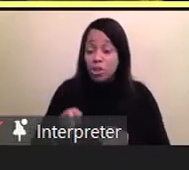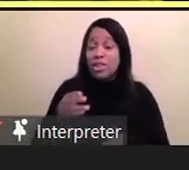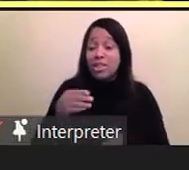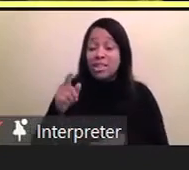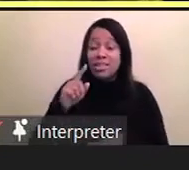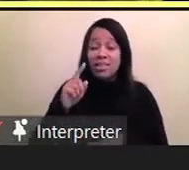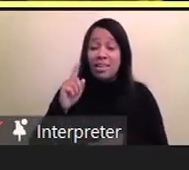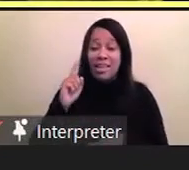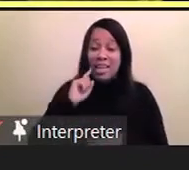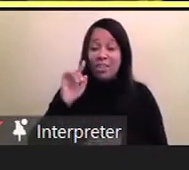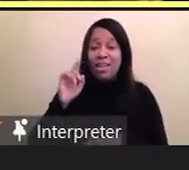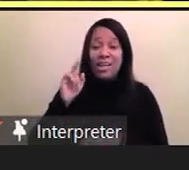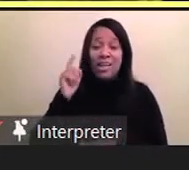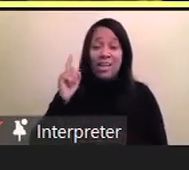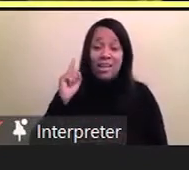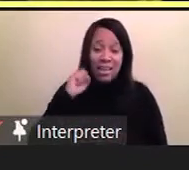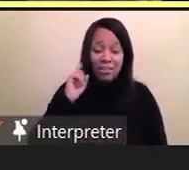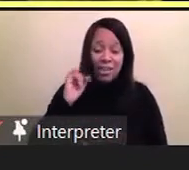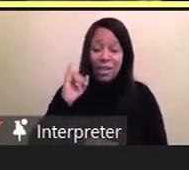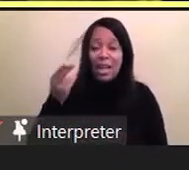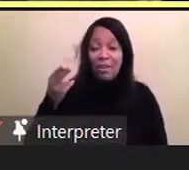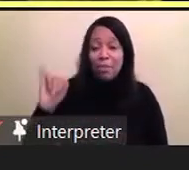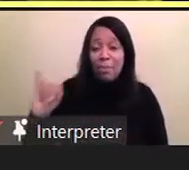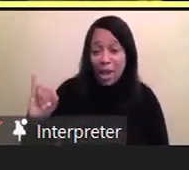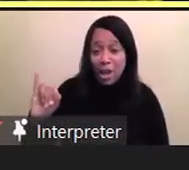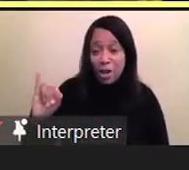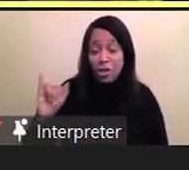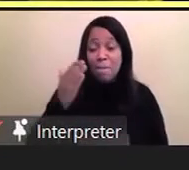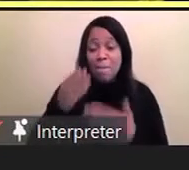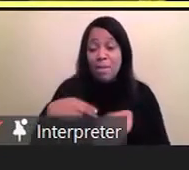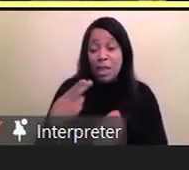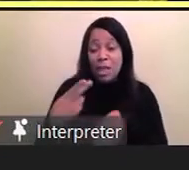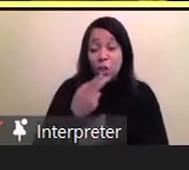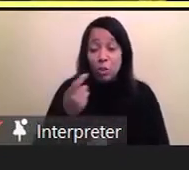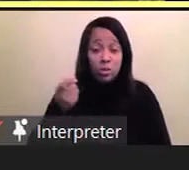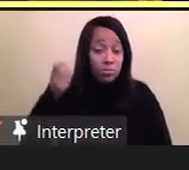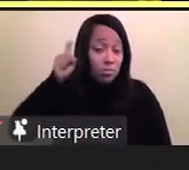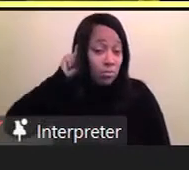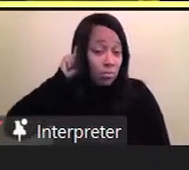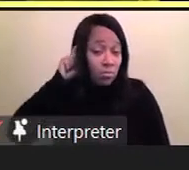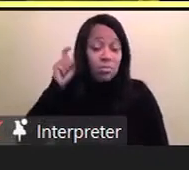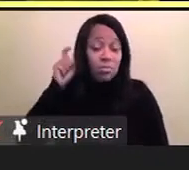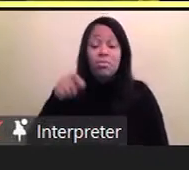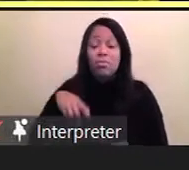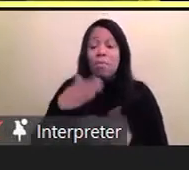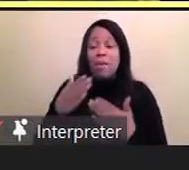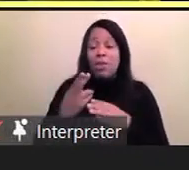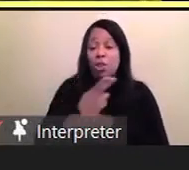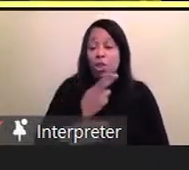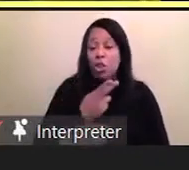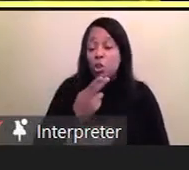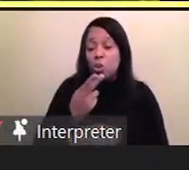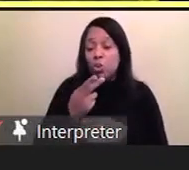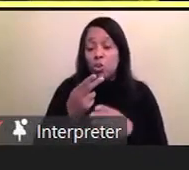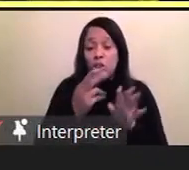to assist them to hear better or to interpret something they may not be able to do without any assistance, that